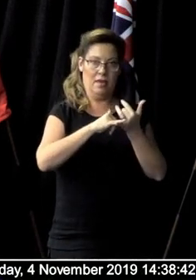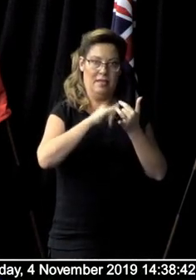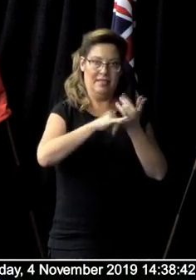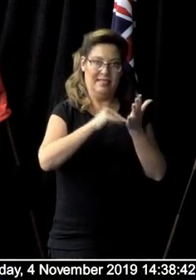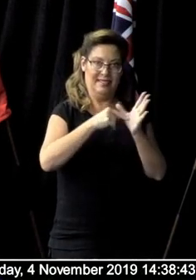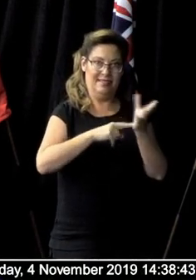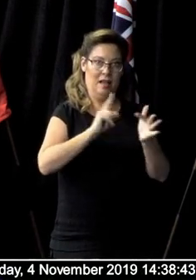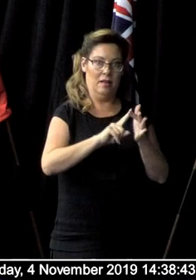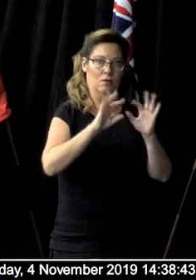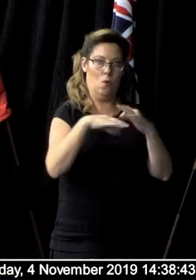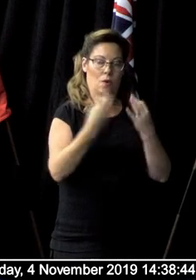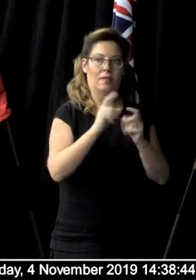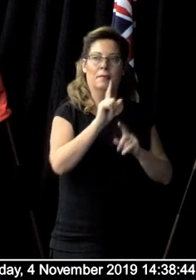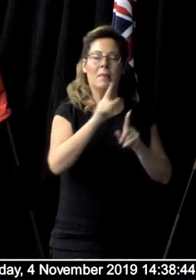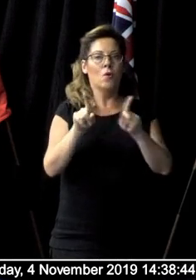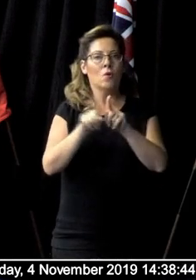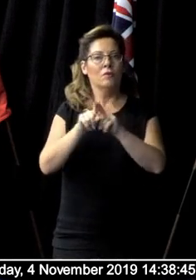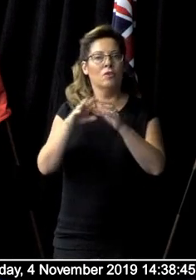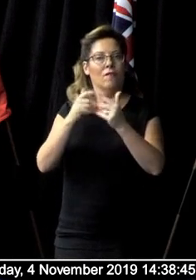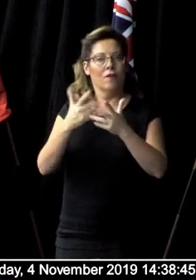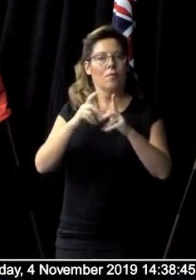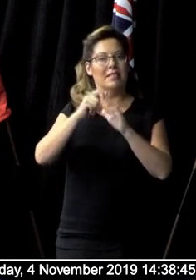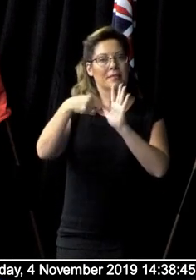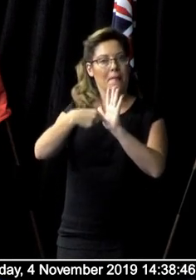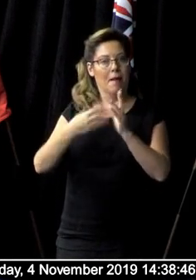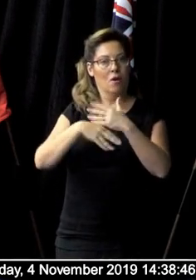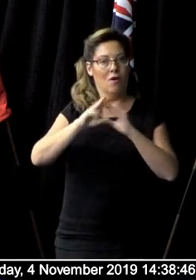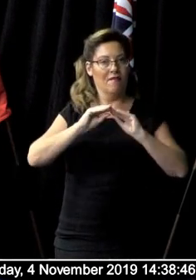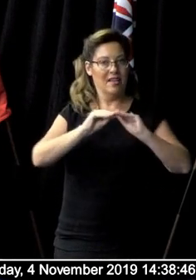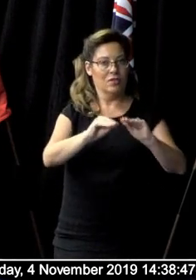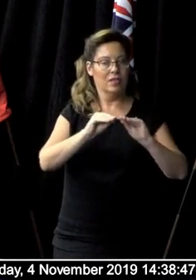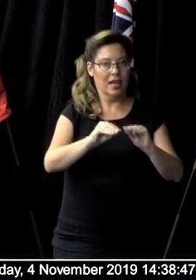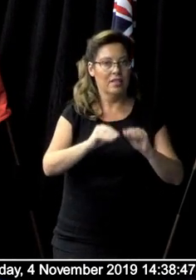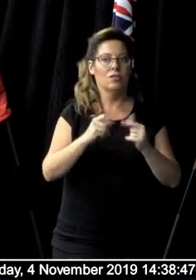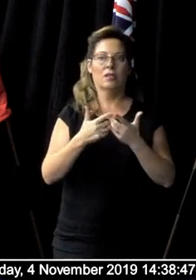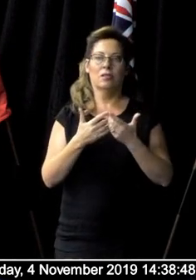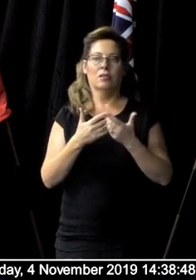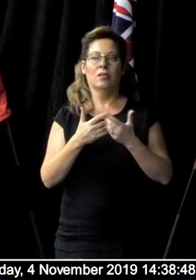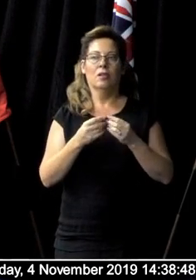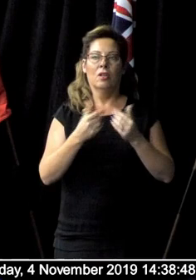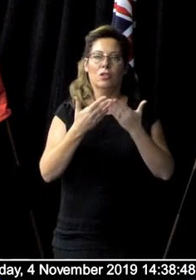which enables us to field inquiries from people from public, private,